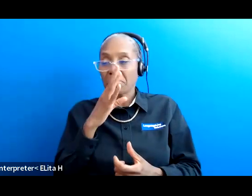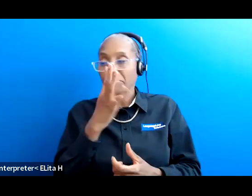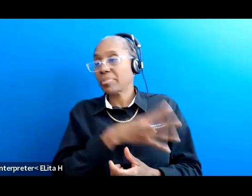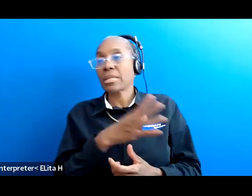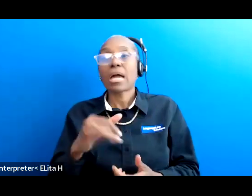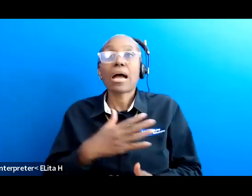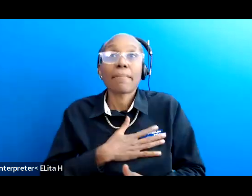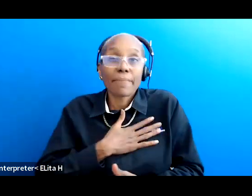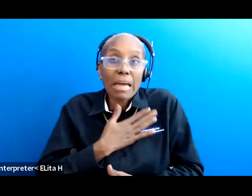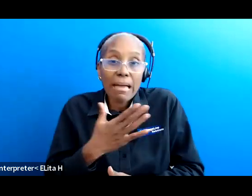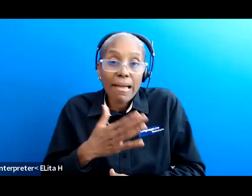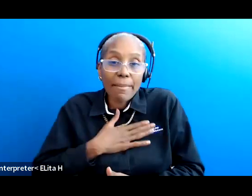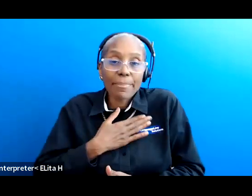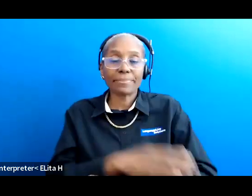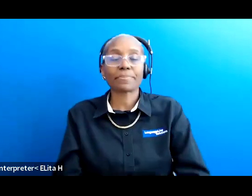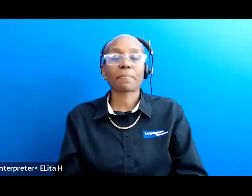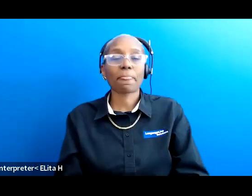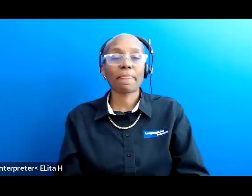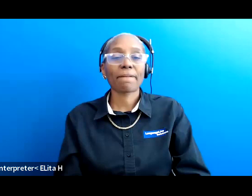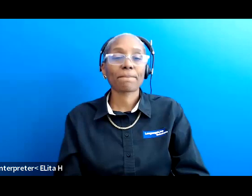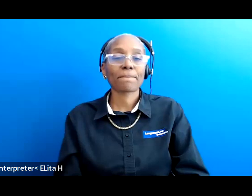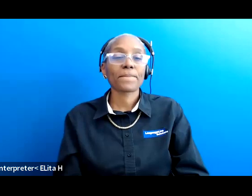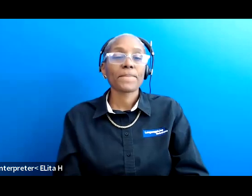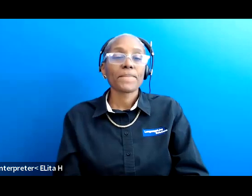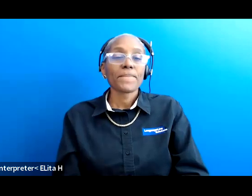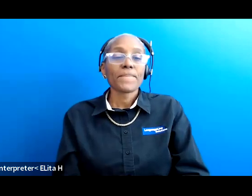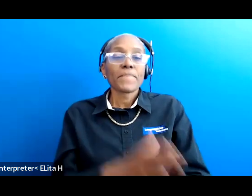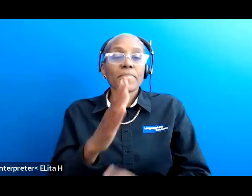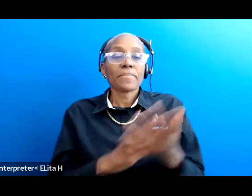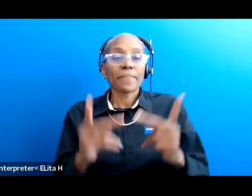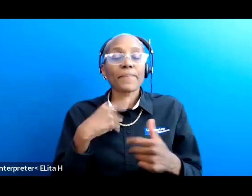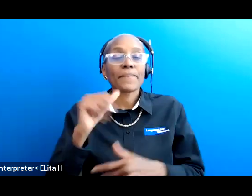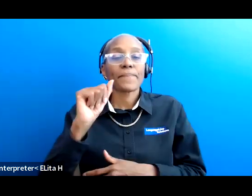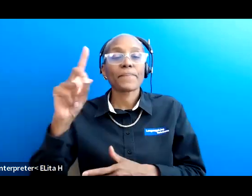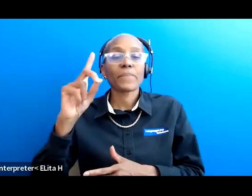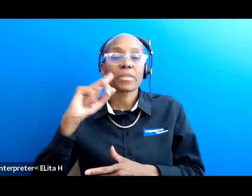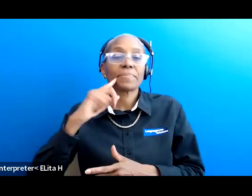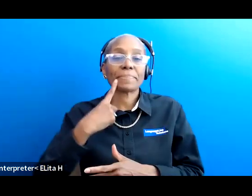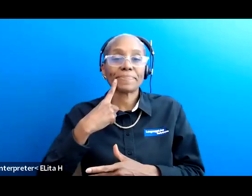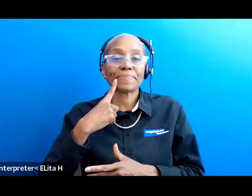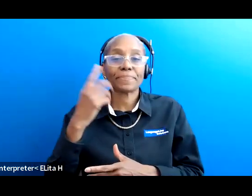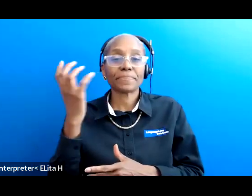The other thing is, some people have AD so severely, just even a cool